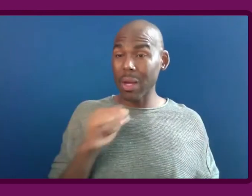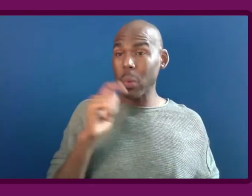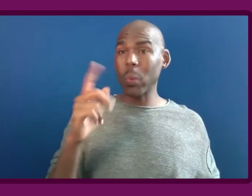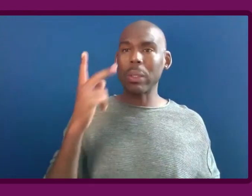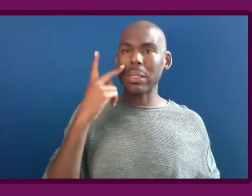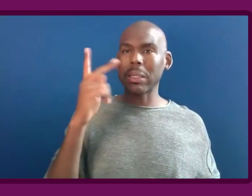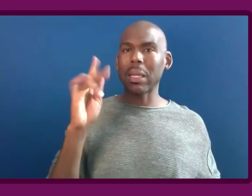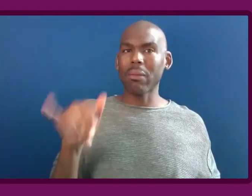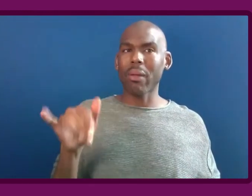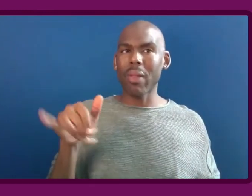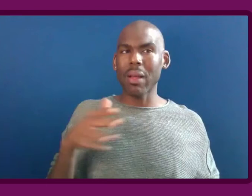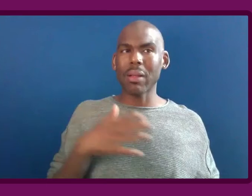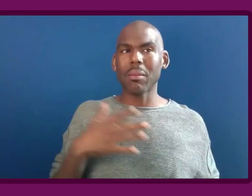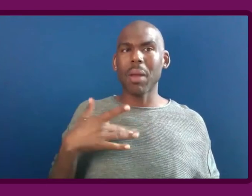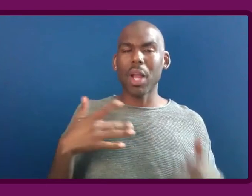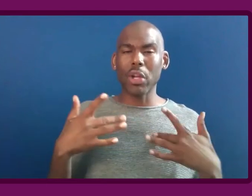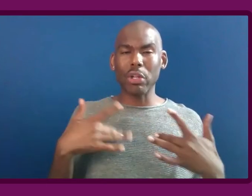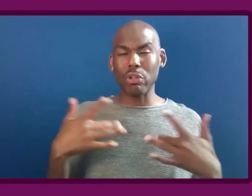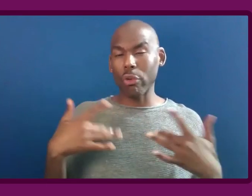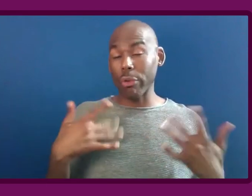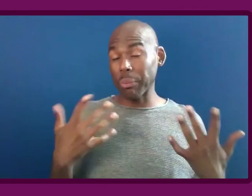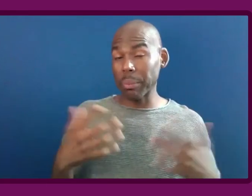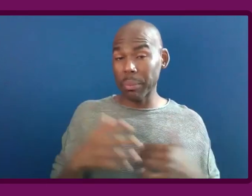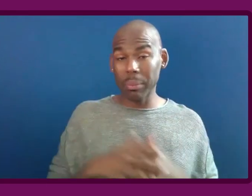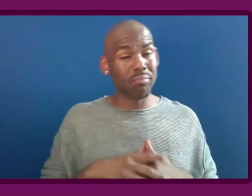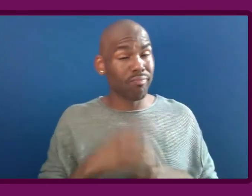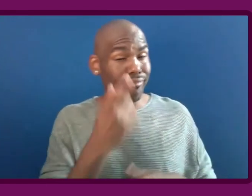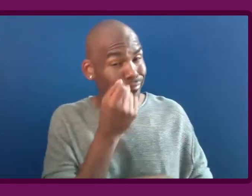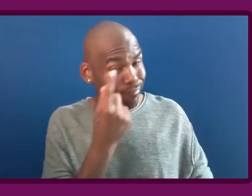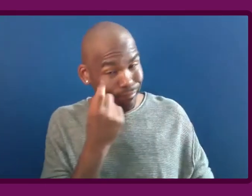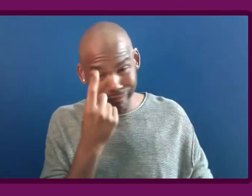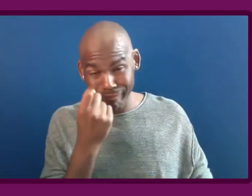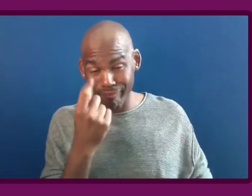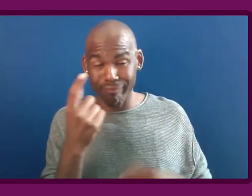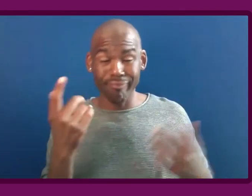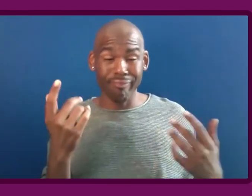you're not Britney? What happens when you're not white? What happens when you're ..."